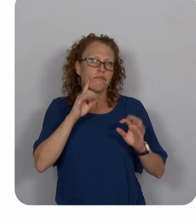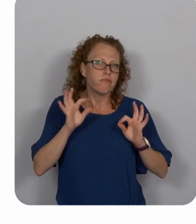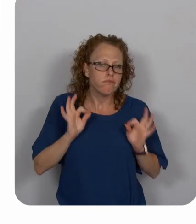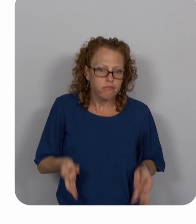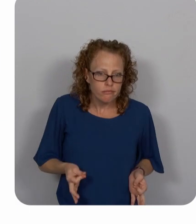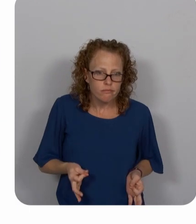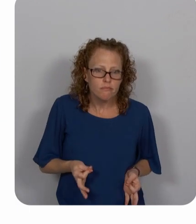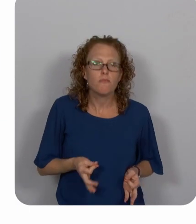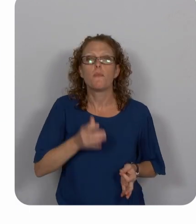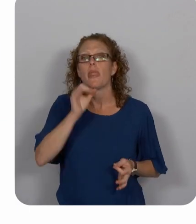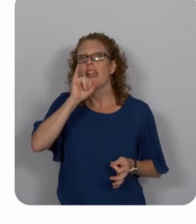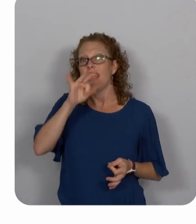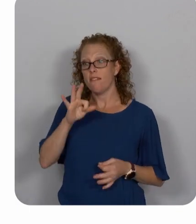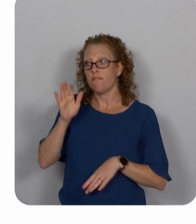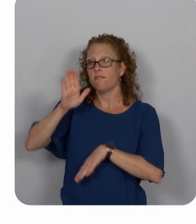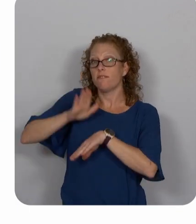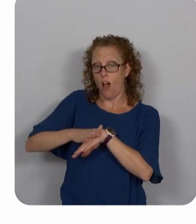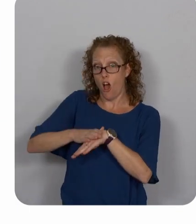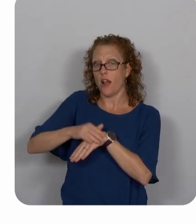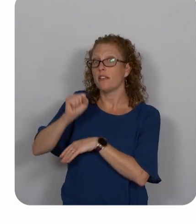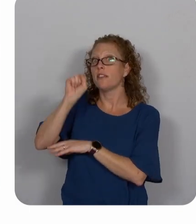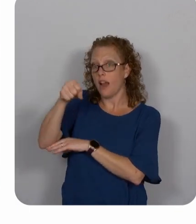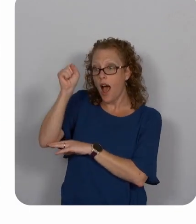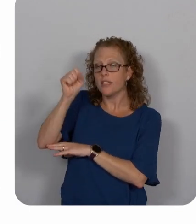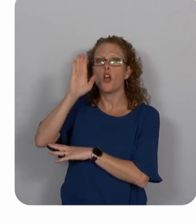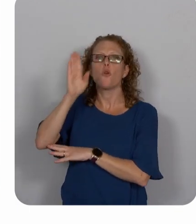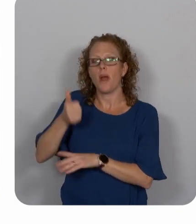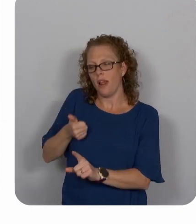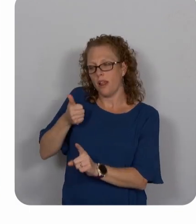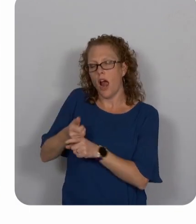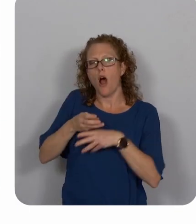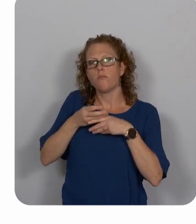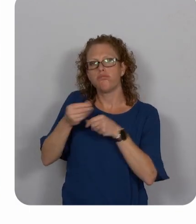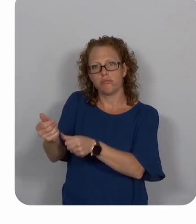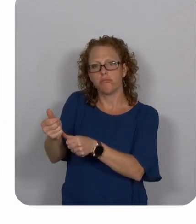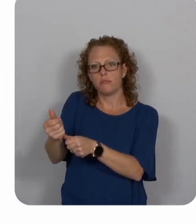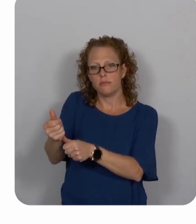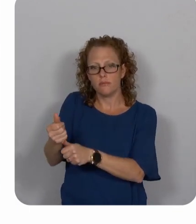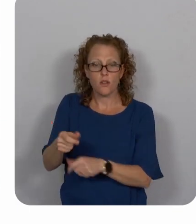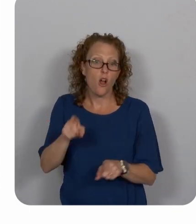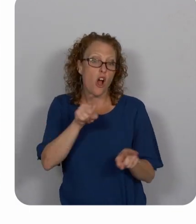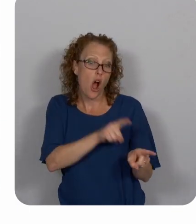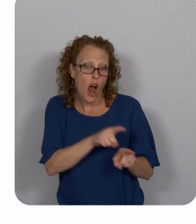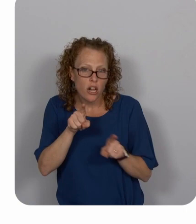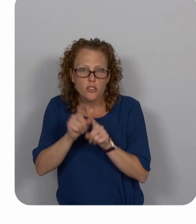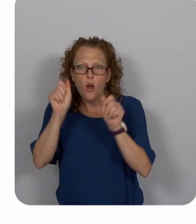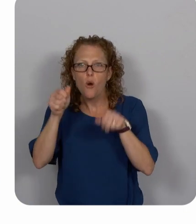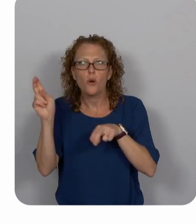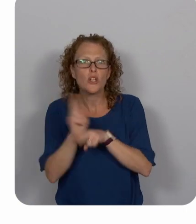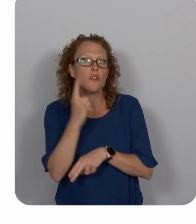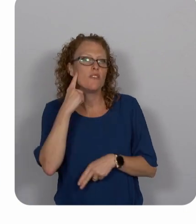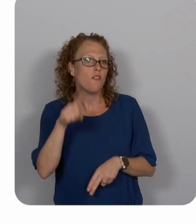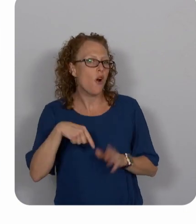and specific final product. And as you can probably guess, this feature becomes especially useful when you're testing and iterating